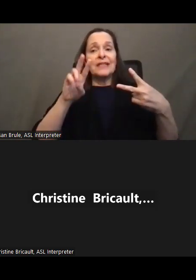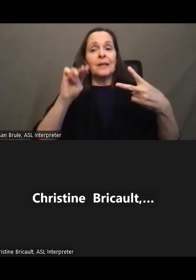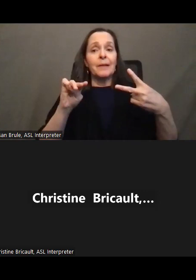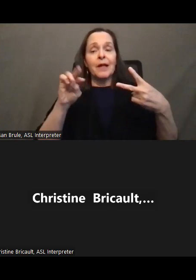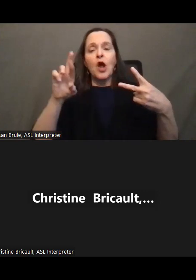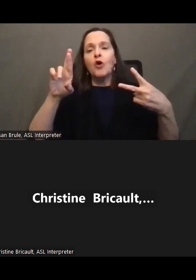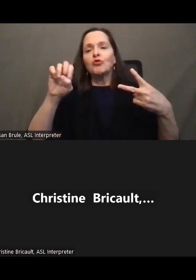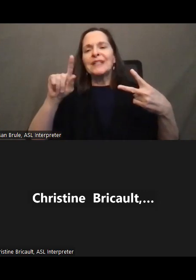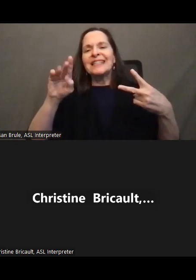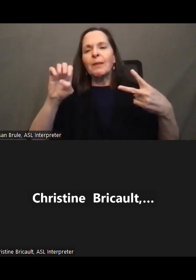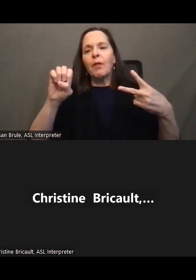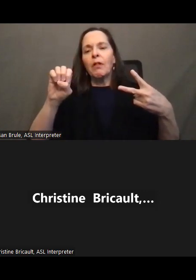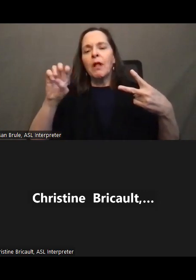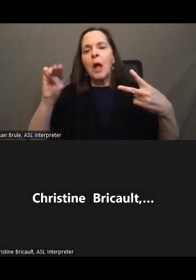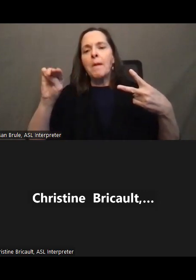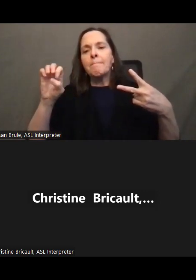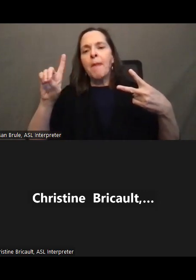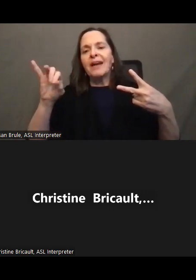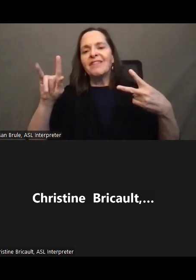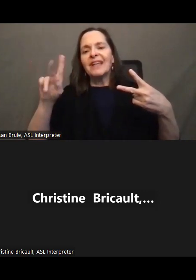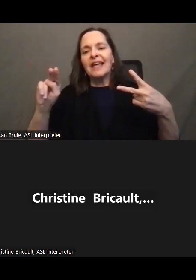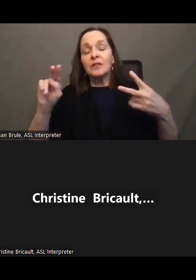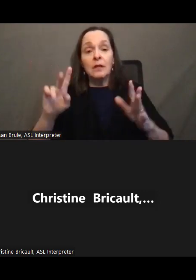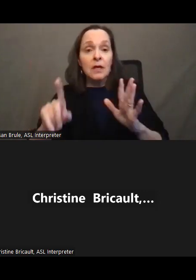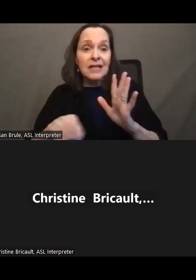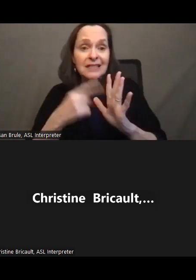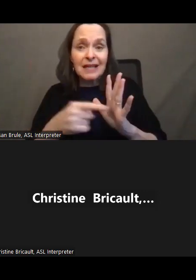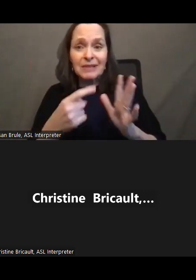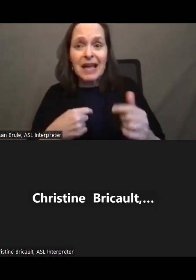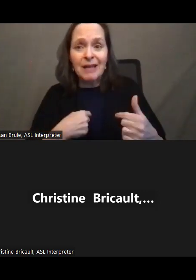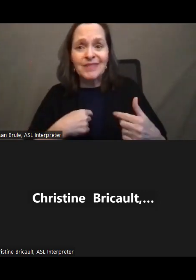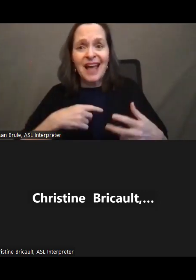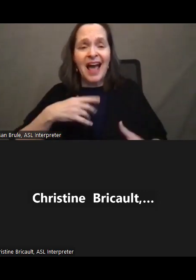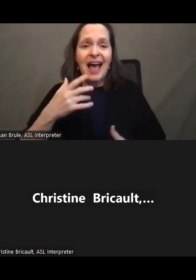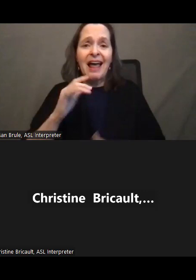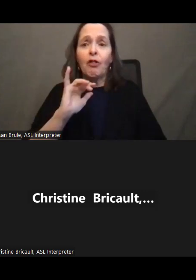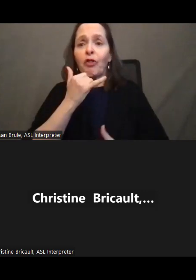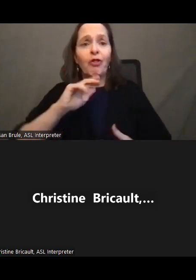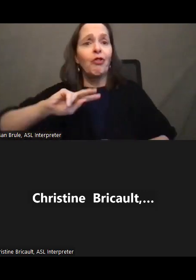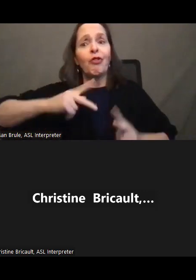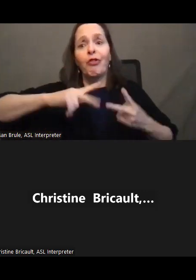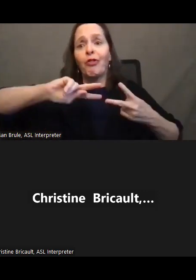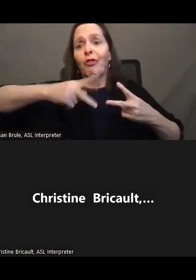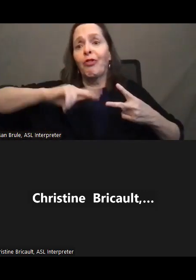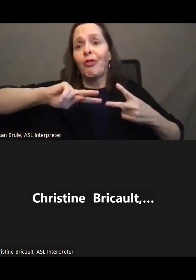Sometimes in the Title II context. Forgive me, because I'm human. You might too. You see them used interchangeably.